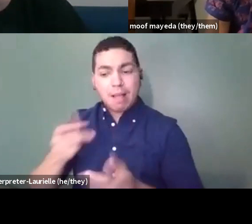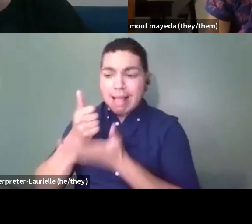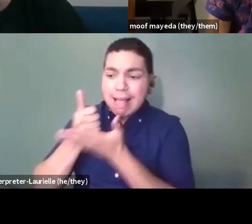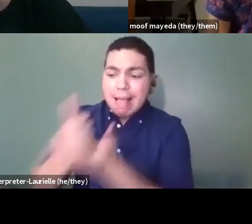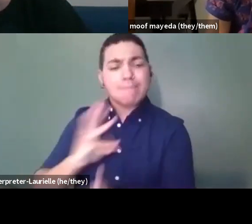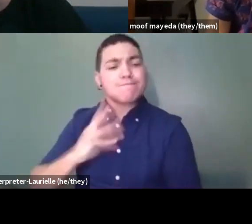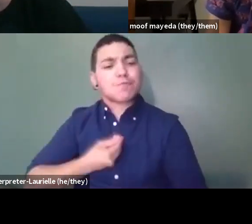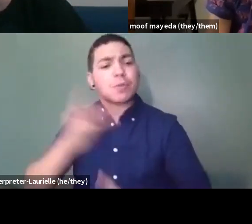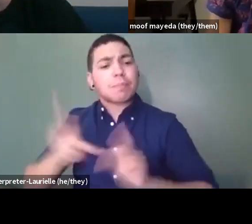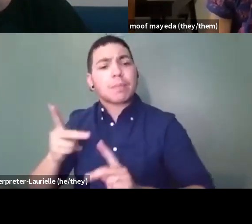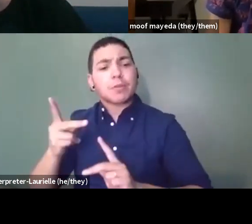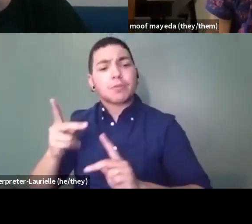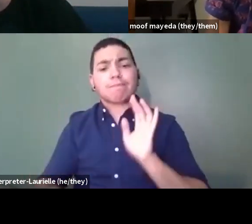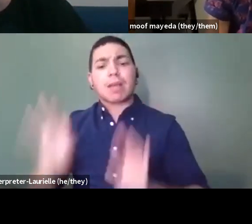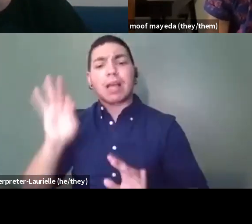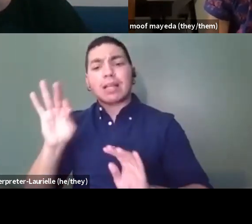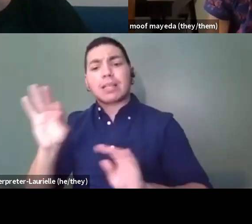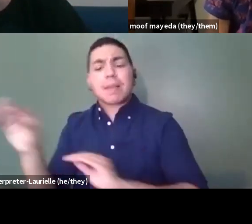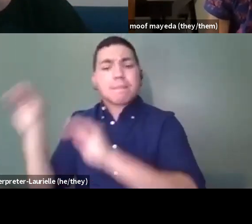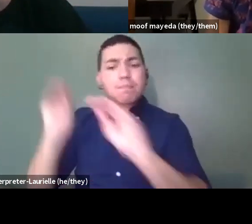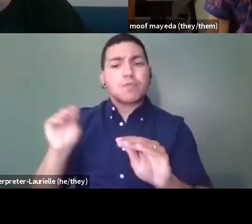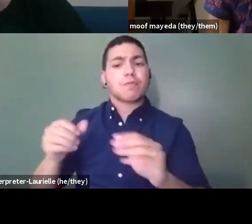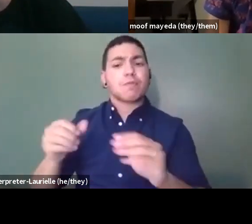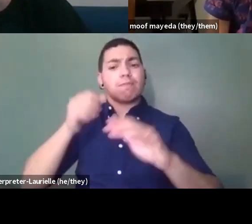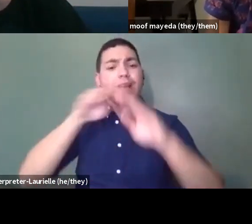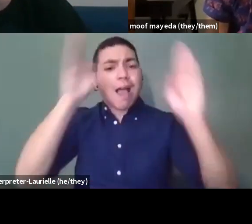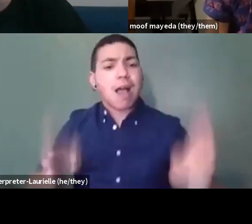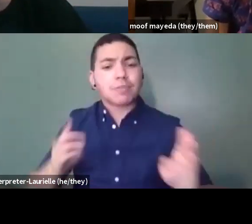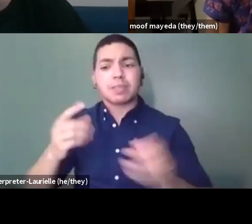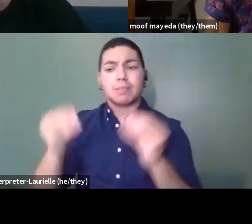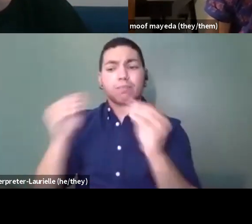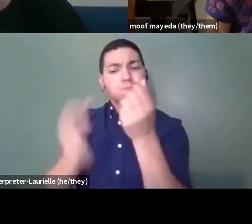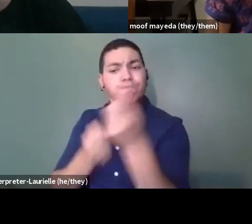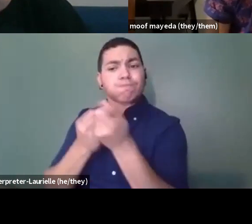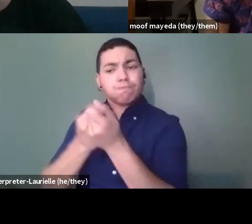Yeah. I mean, I think echoing what Iden said I would really